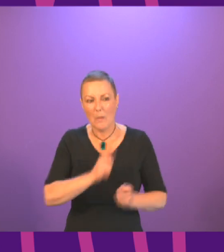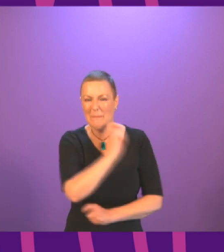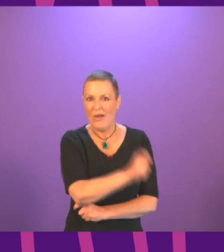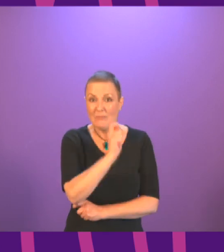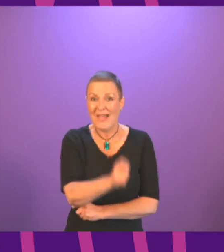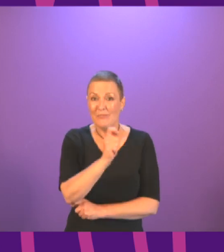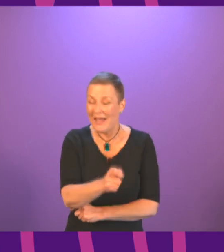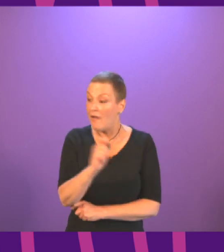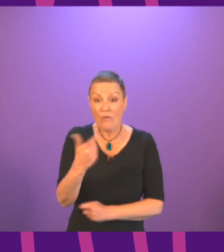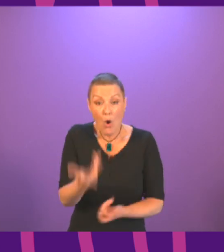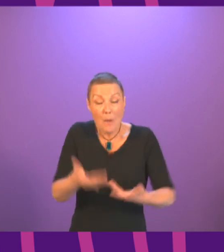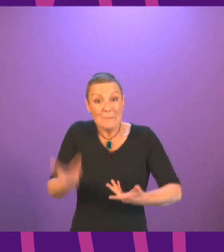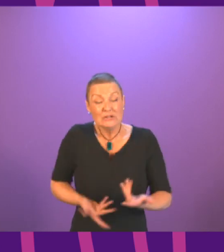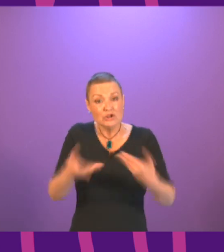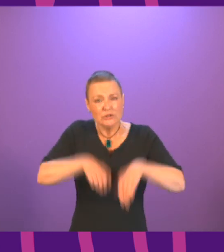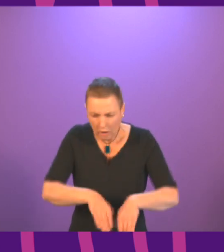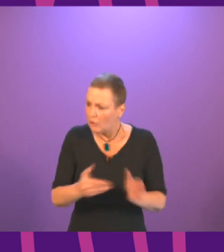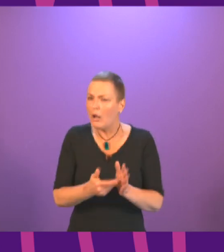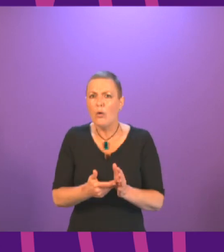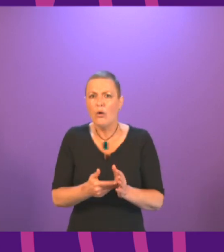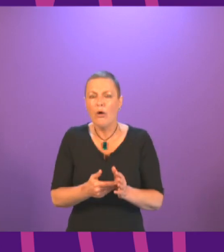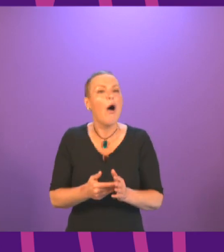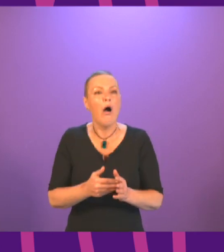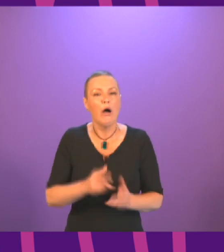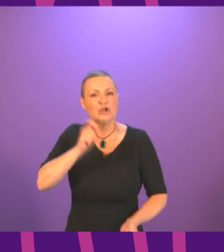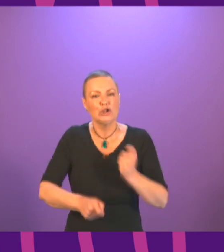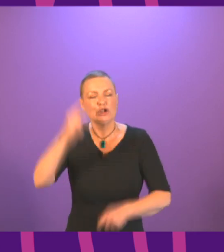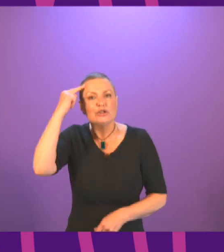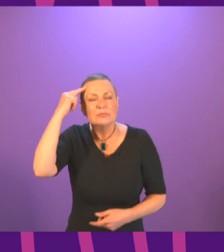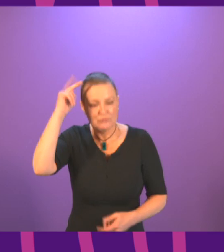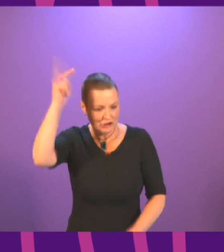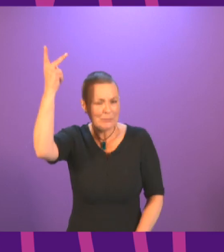itself—and, more important, allow businesses and workers—to be in that position again.